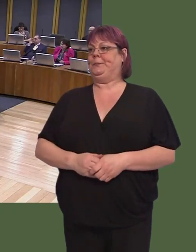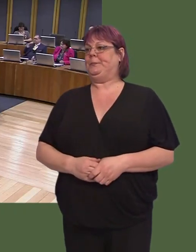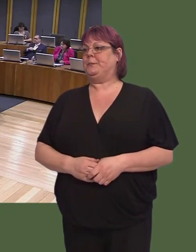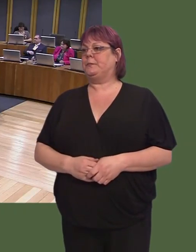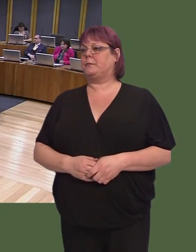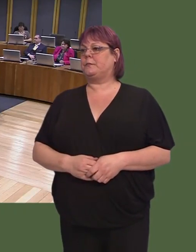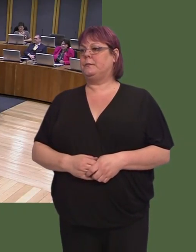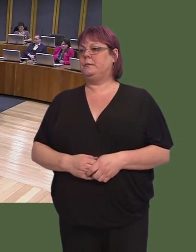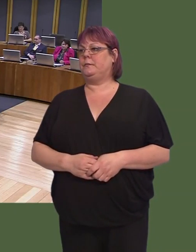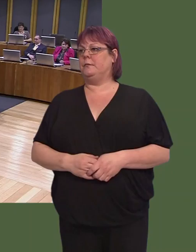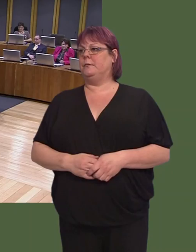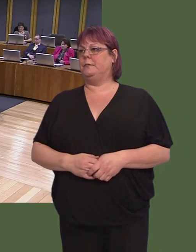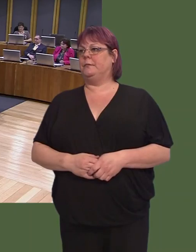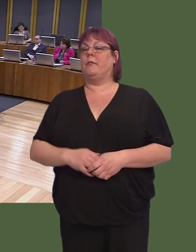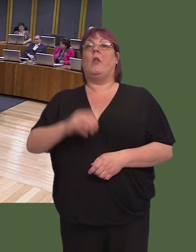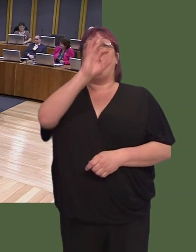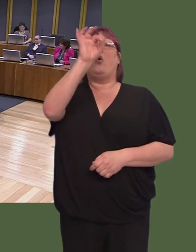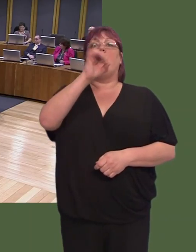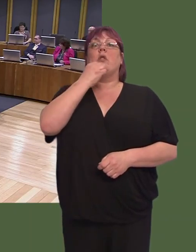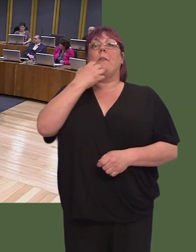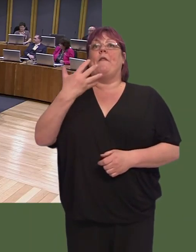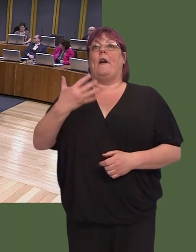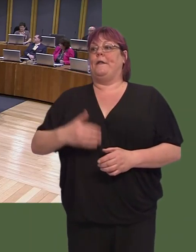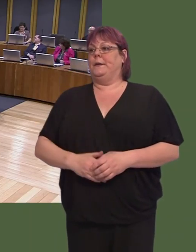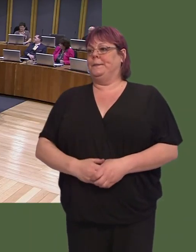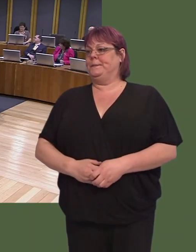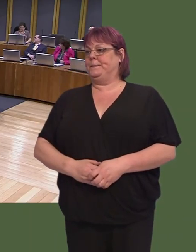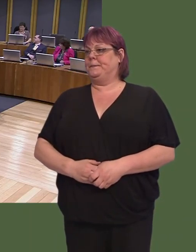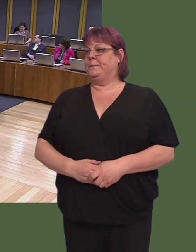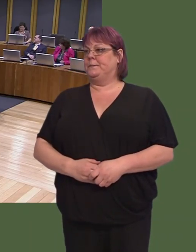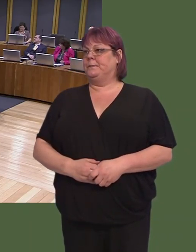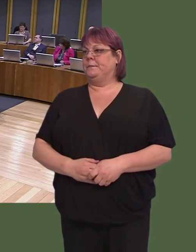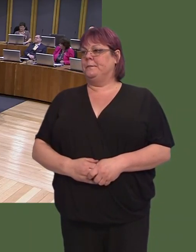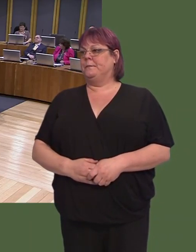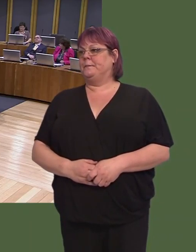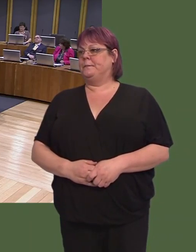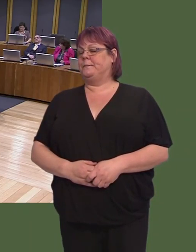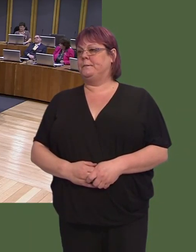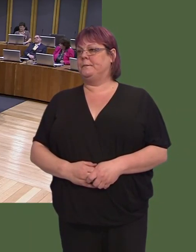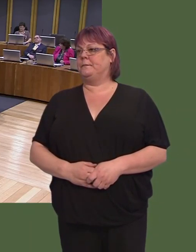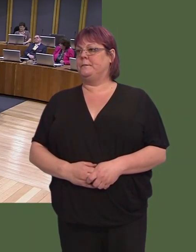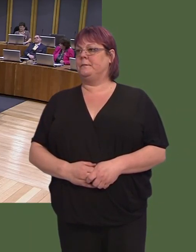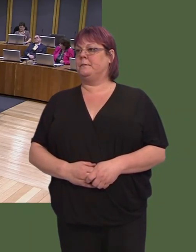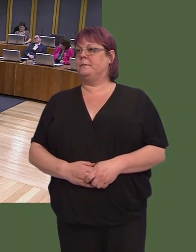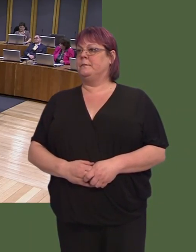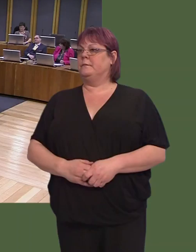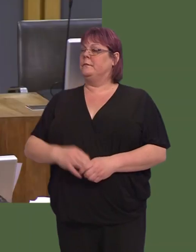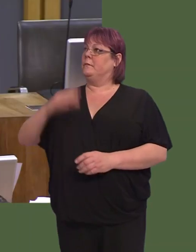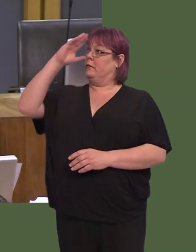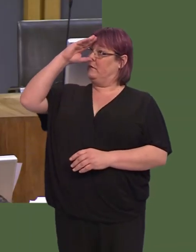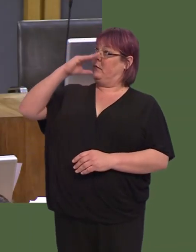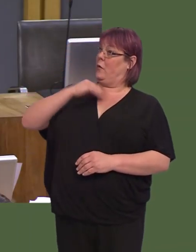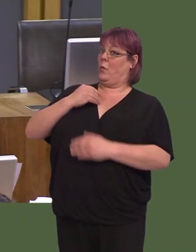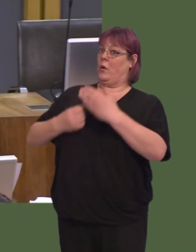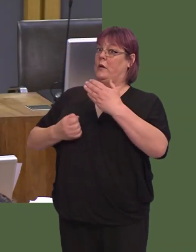A wnaiff y Prif Weinidog roi'r wybodaeth ddiweddaraf am waith Llywodraeth Cymru i fonitro categorÔau ymateb y gwasanaethau ambiwlans?